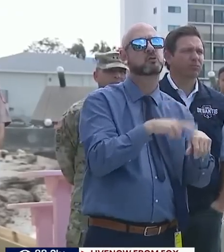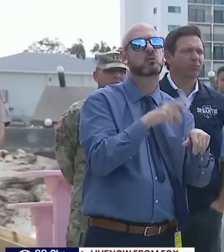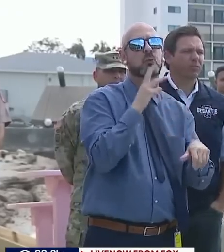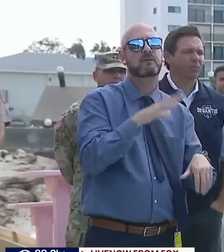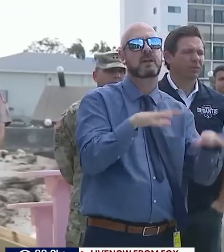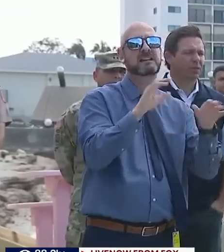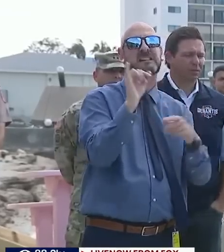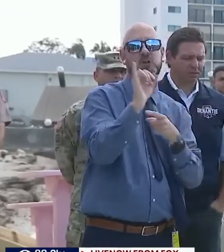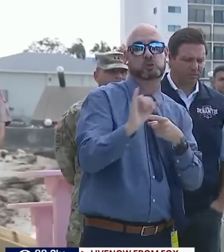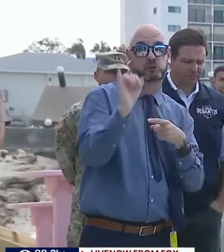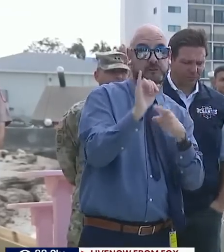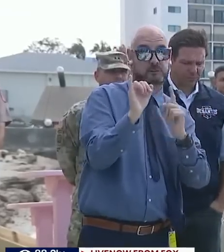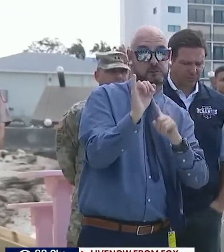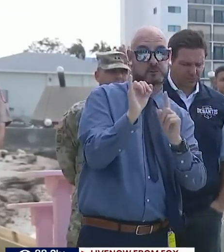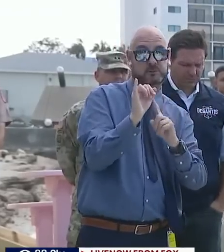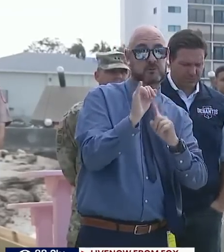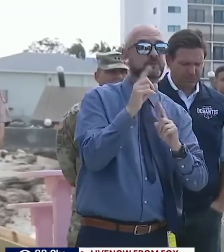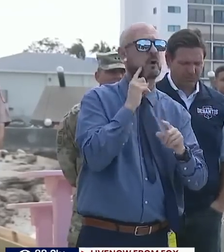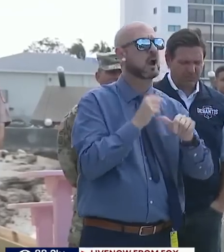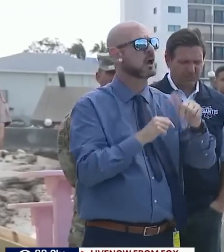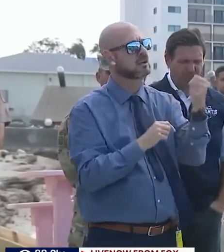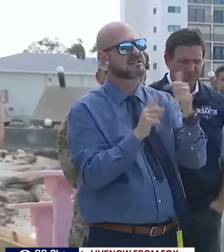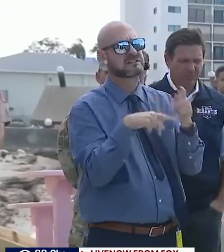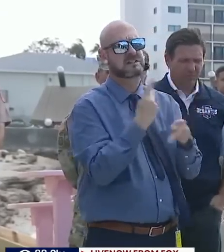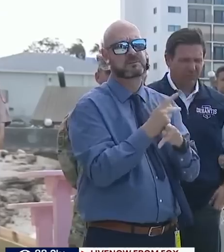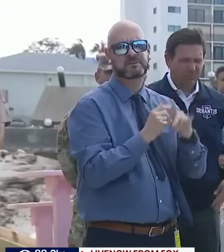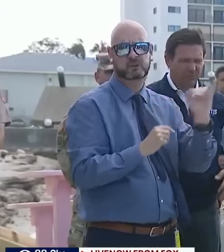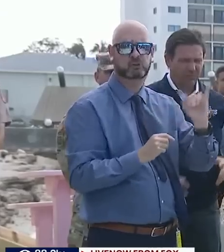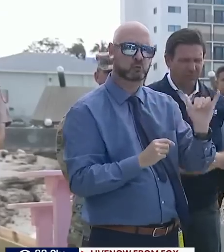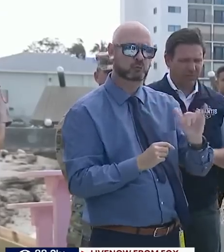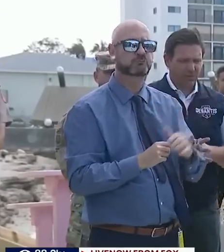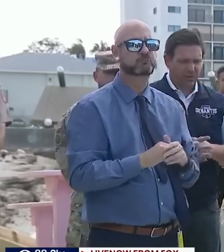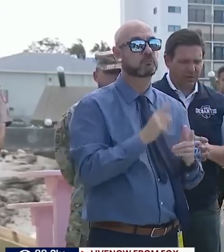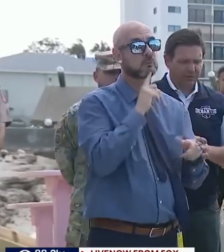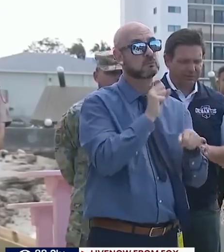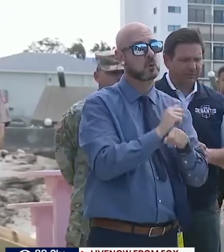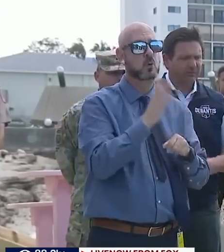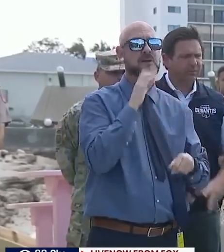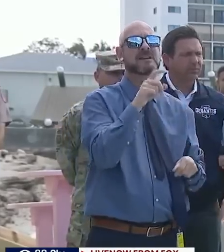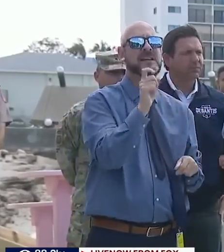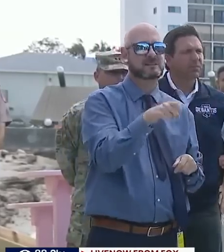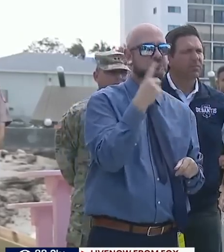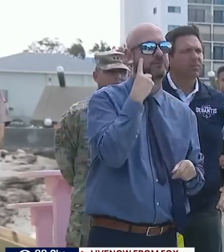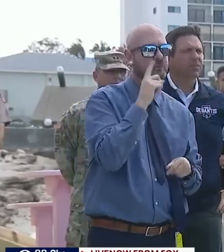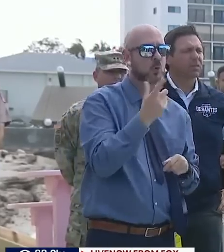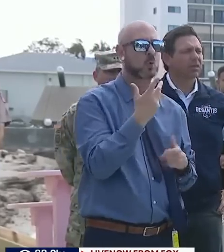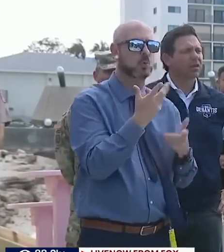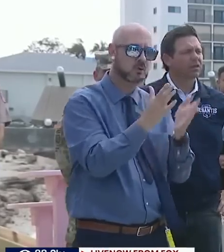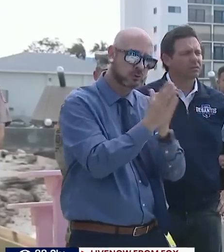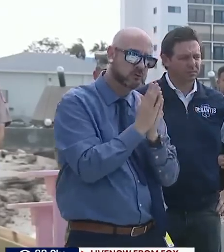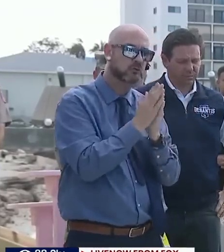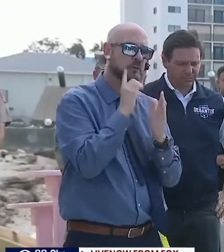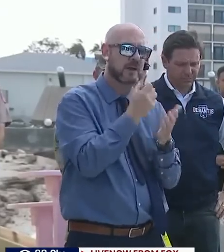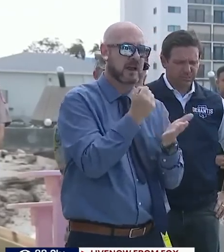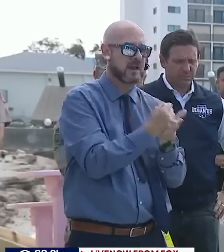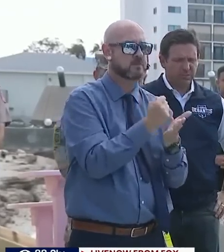inside of your home. You're going to need that for your National flood insurance claim. you're going to need that for any other type of insurance